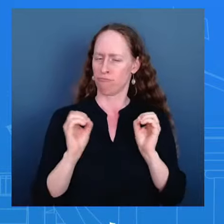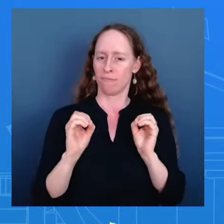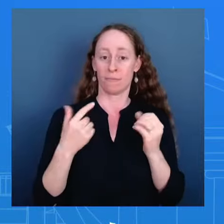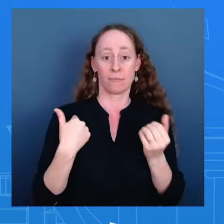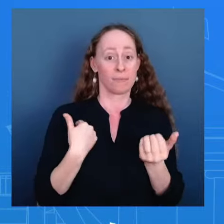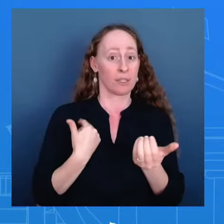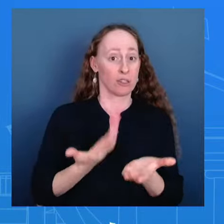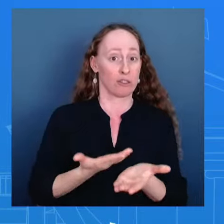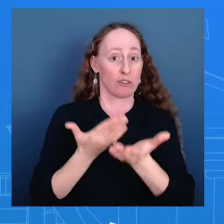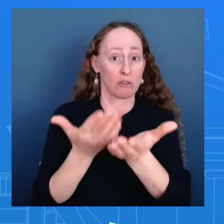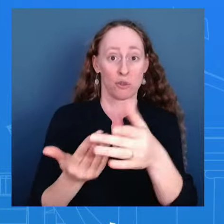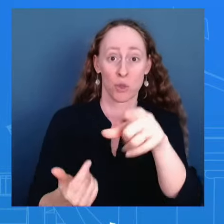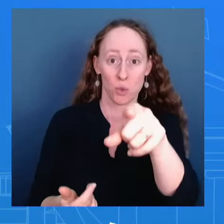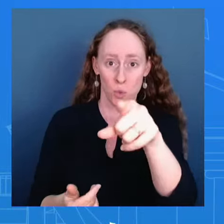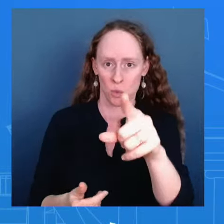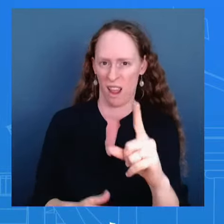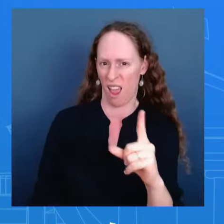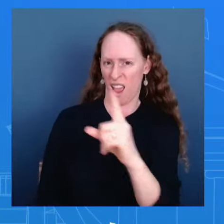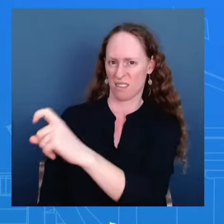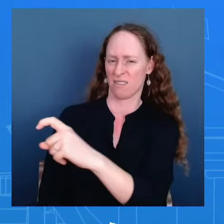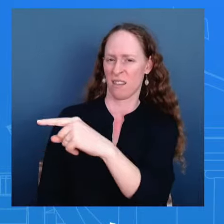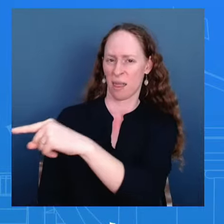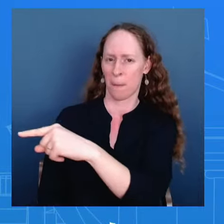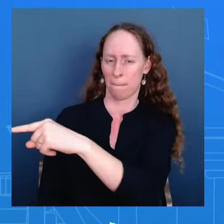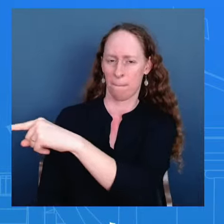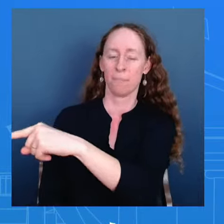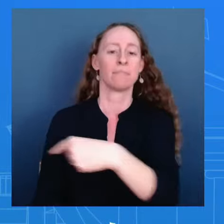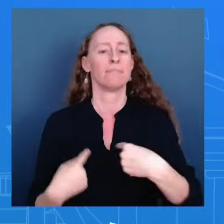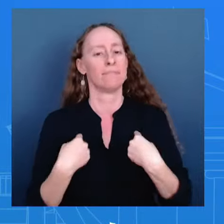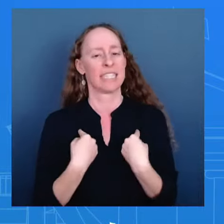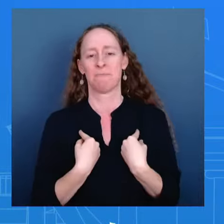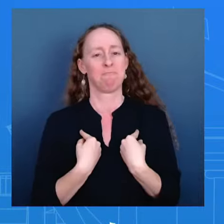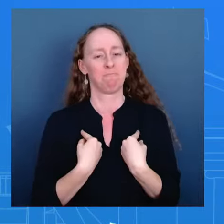What I will tell you is that what we have seen